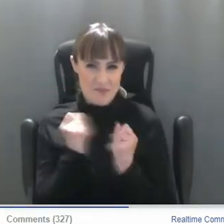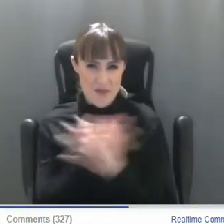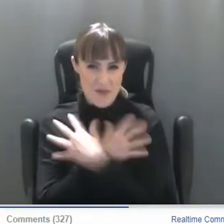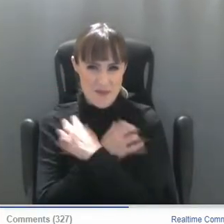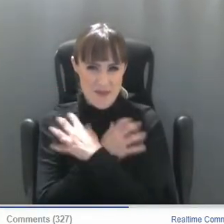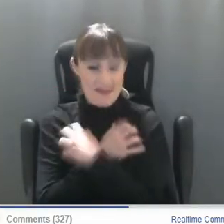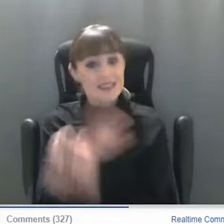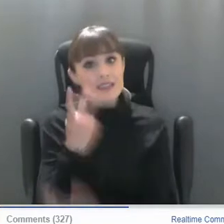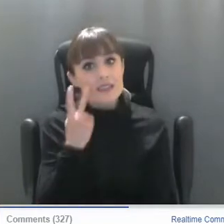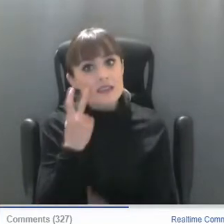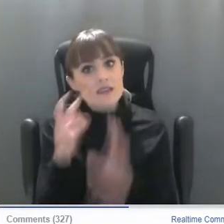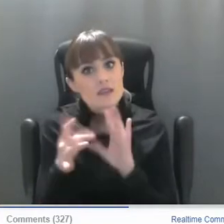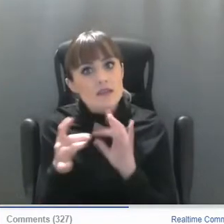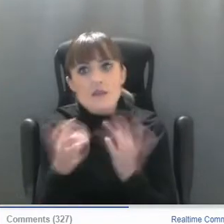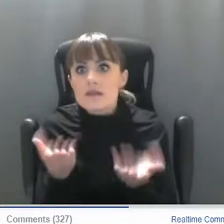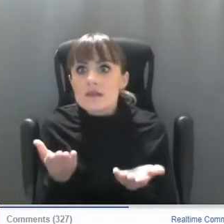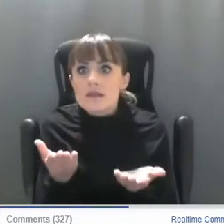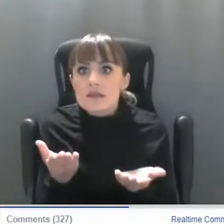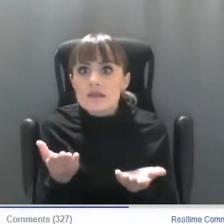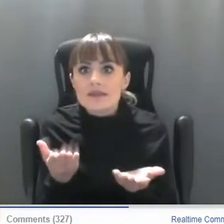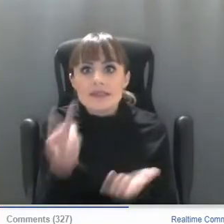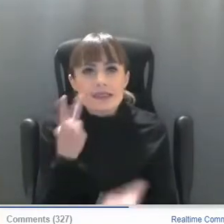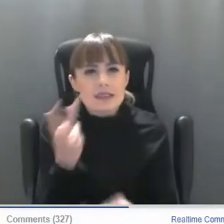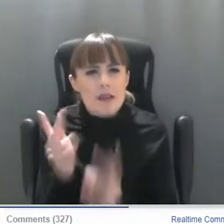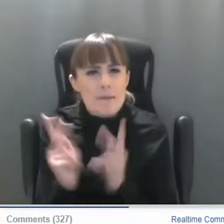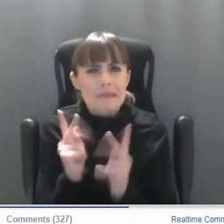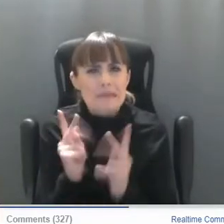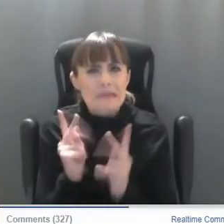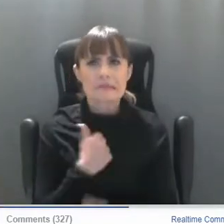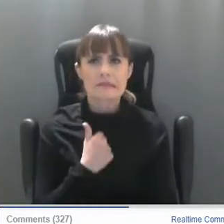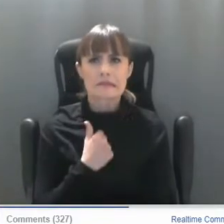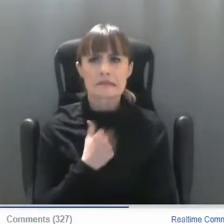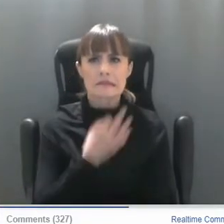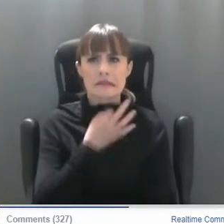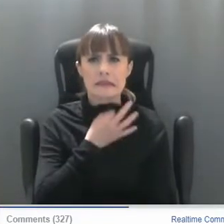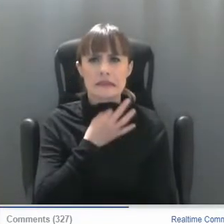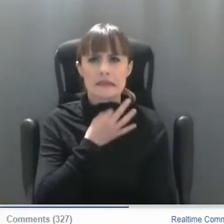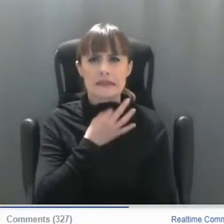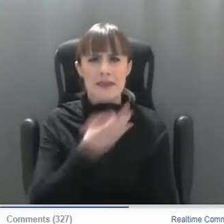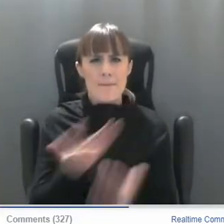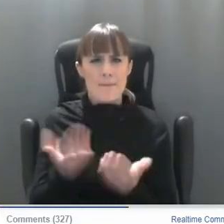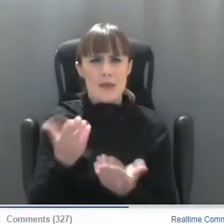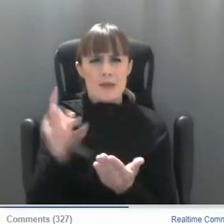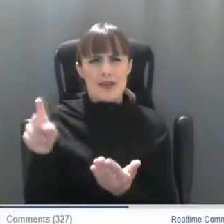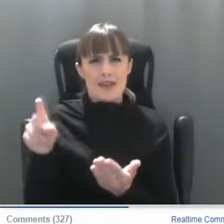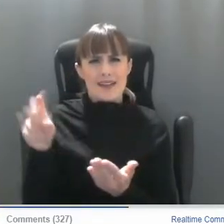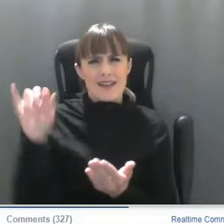people. I wonder if we should open that building, you know what I mean? 'Cause our